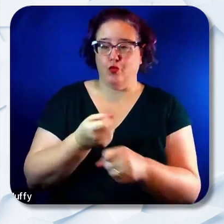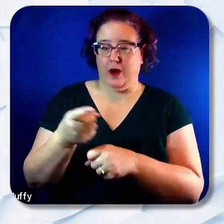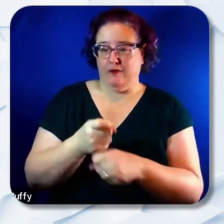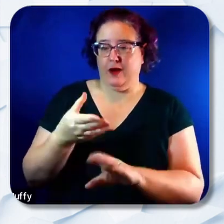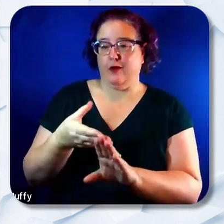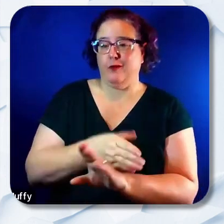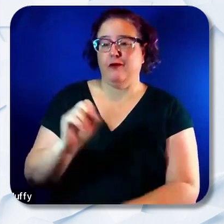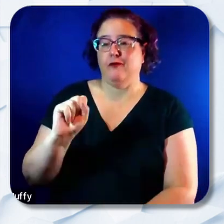of 2023.